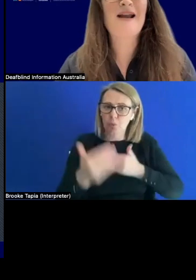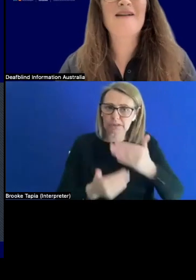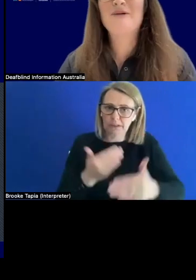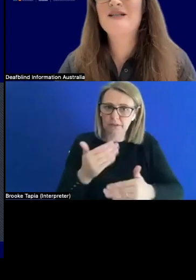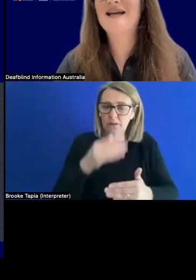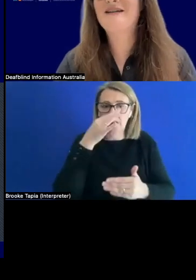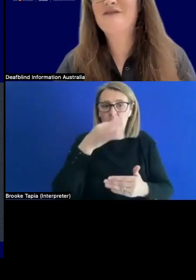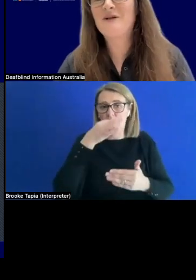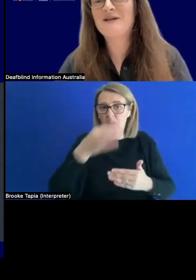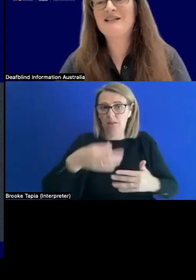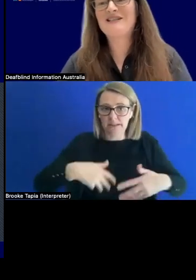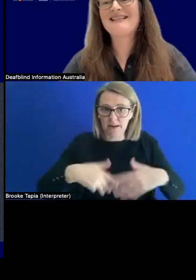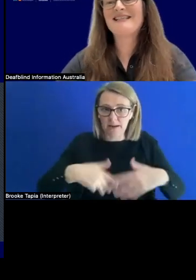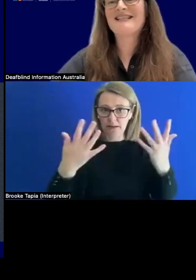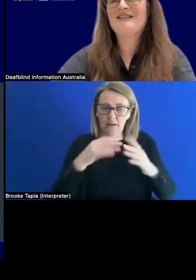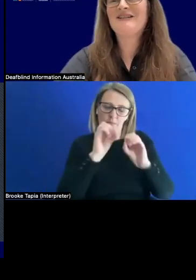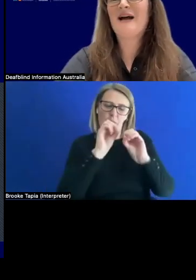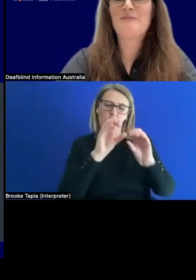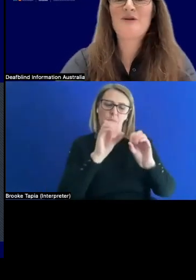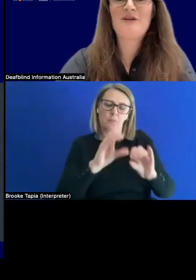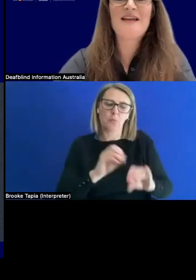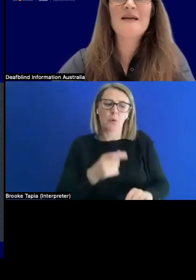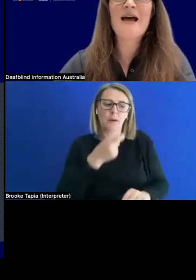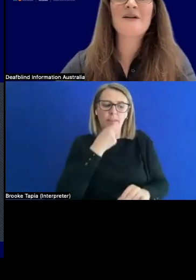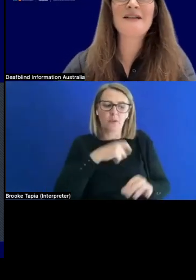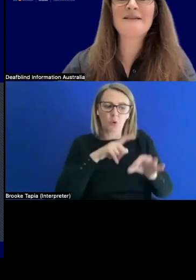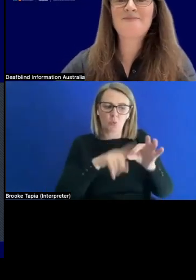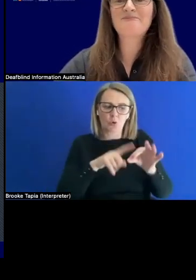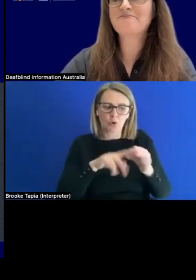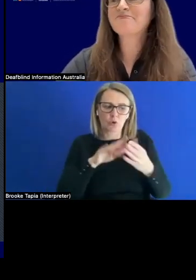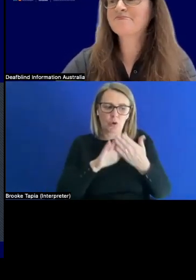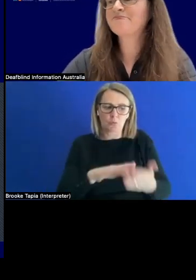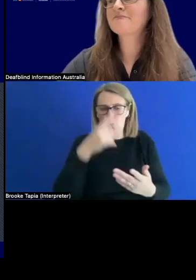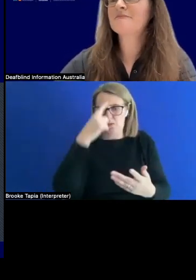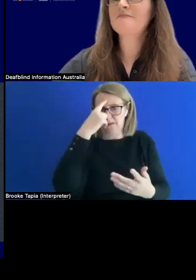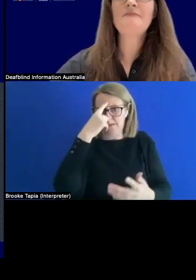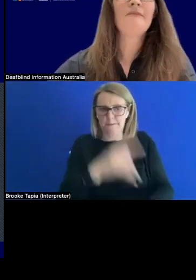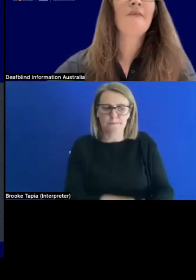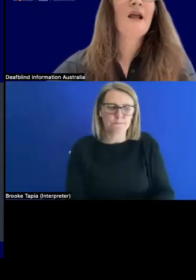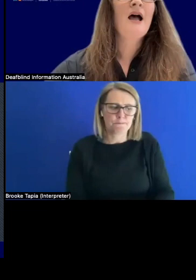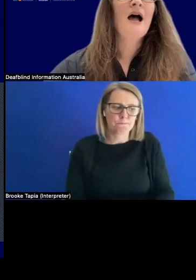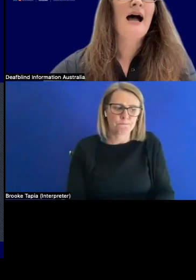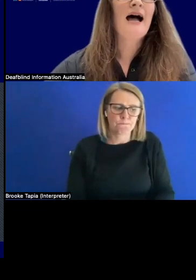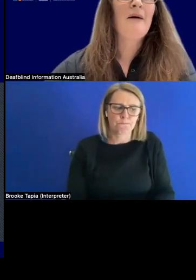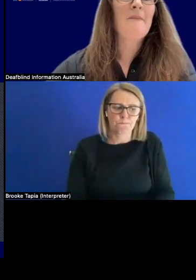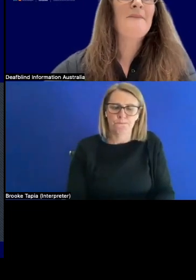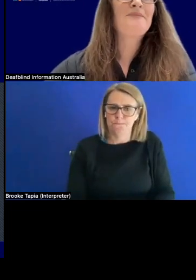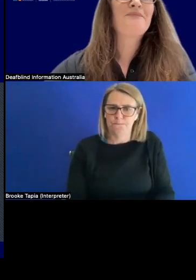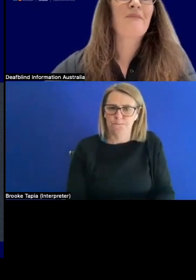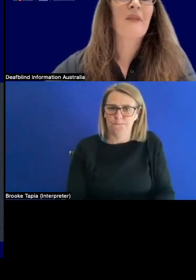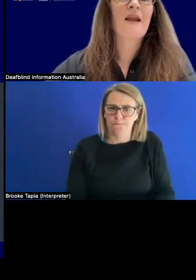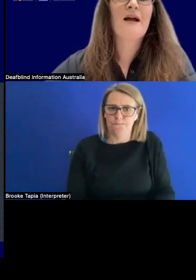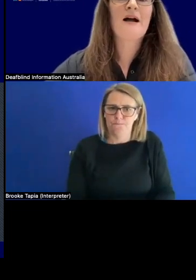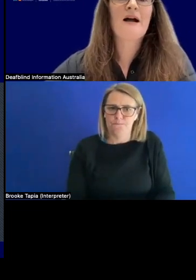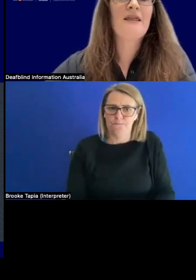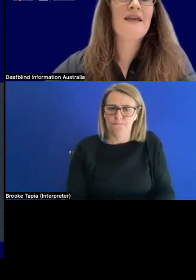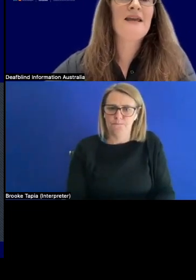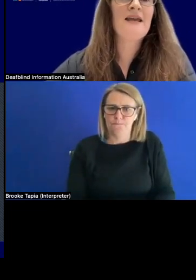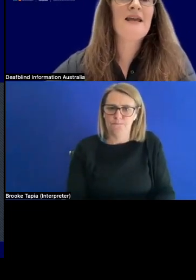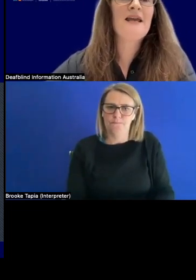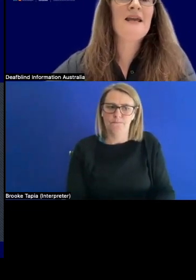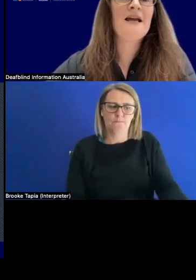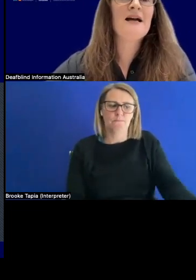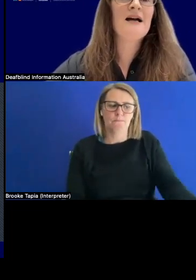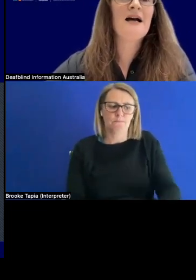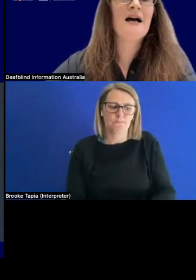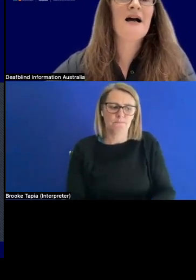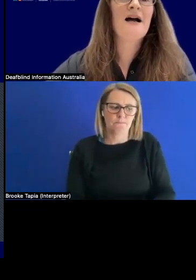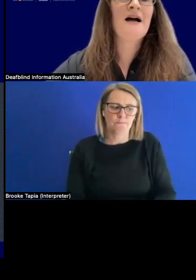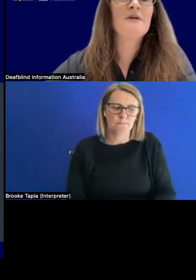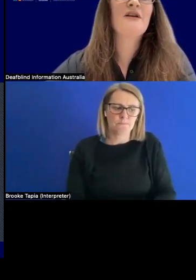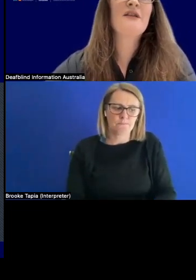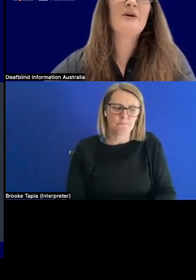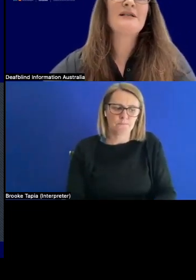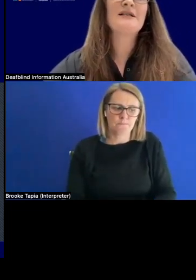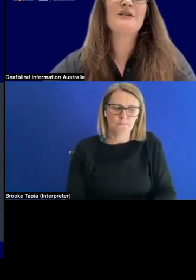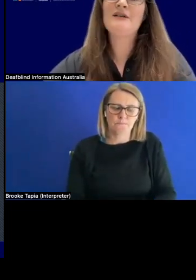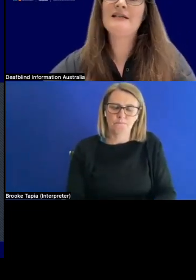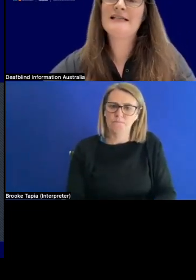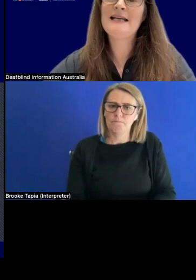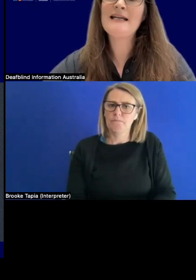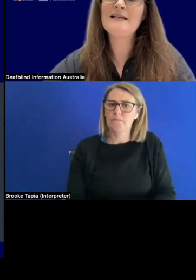but I’ve put down a few questions to help you think about it. The person who is leading,